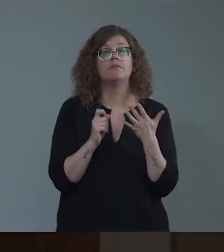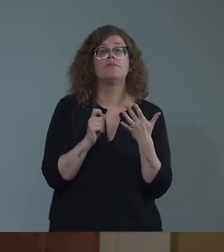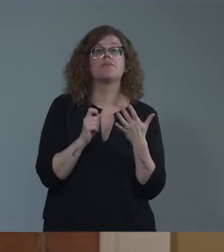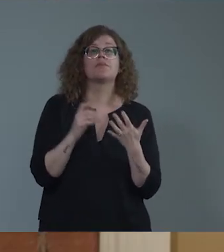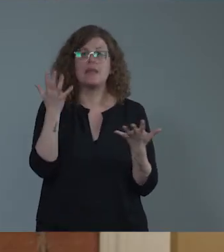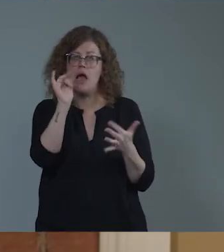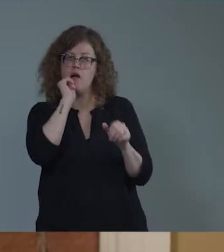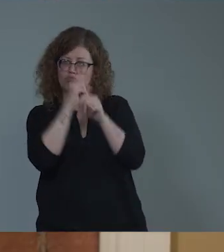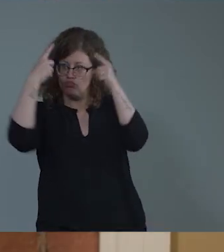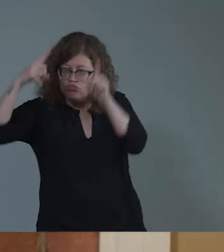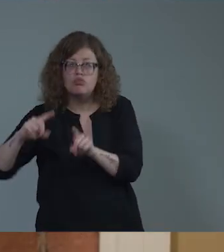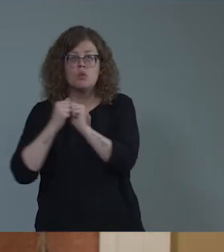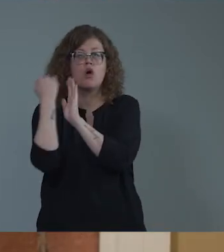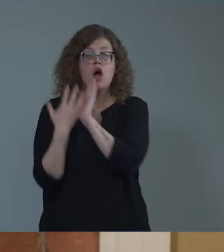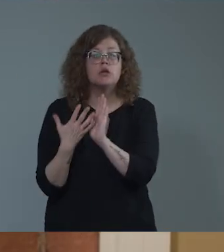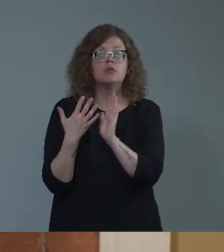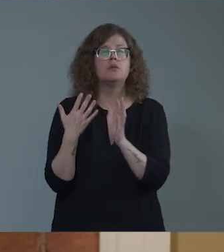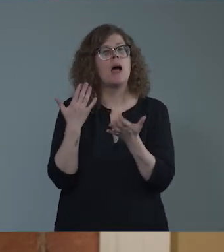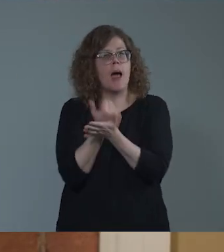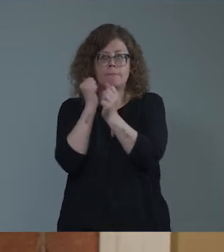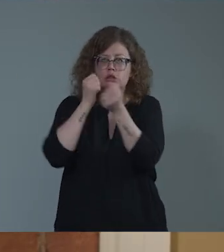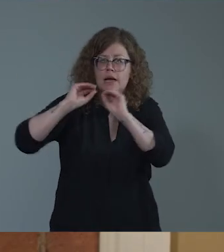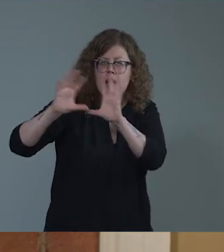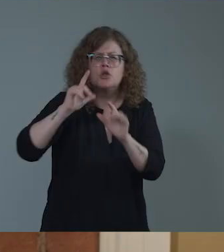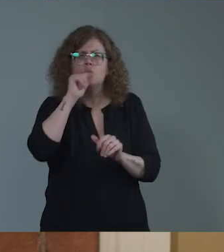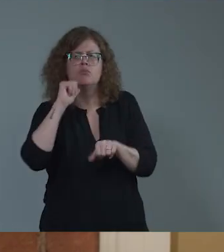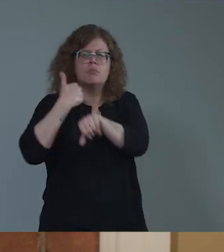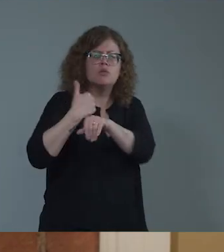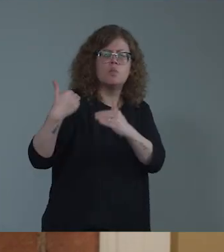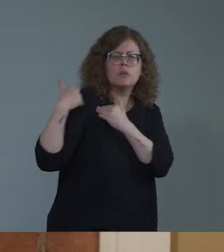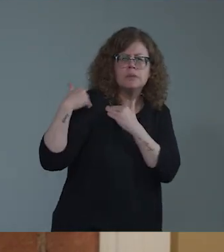So once you've selected your artist and you've got the right artist in place and you're super